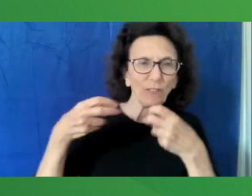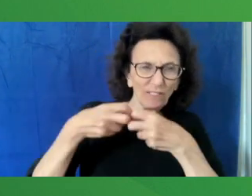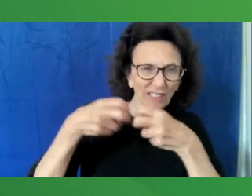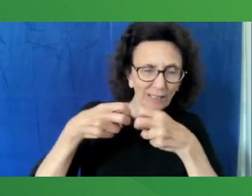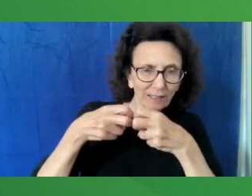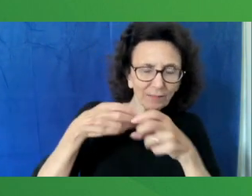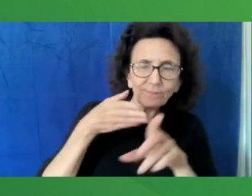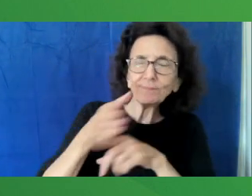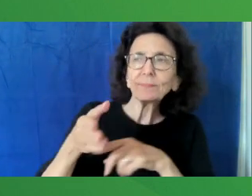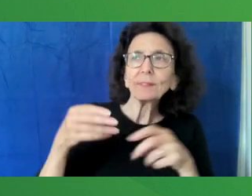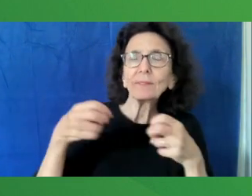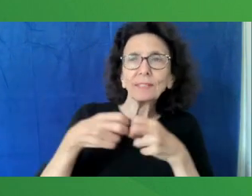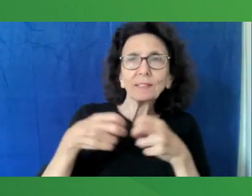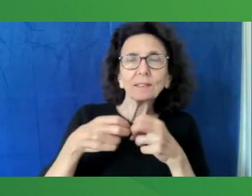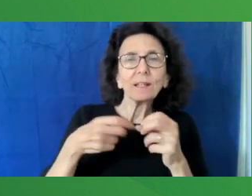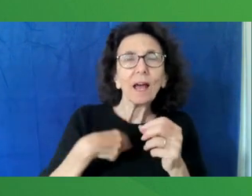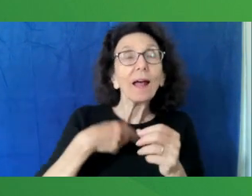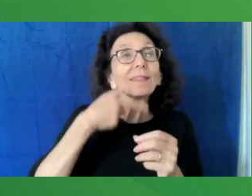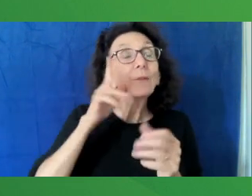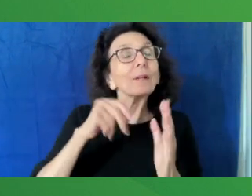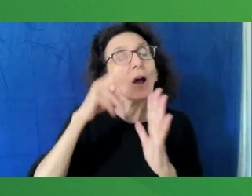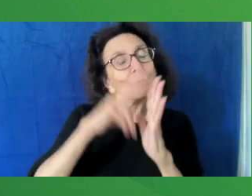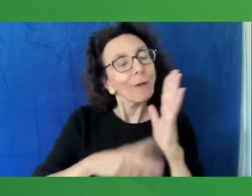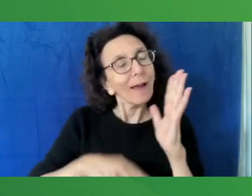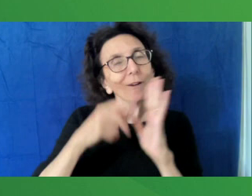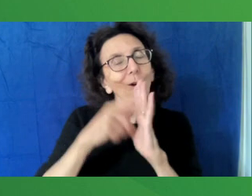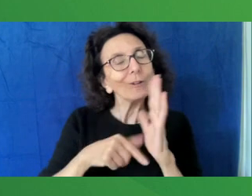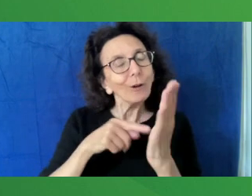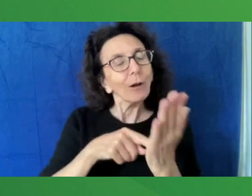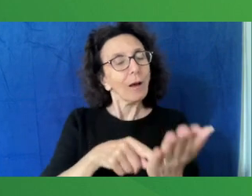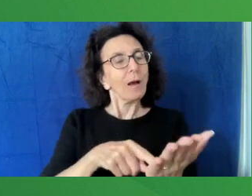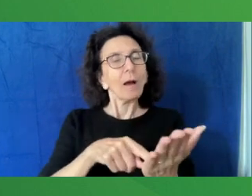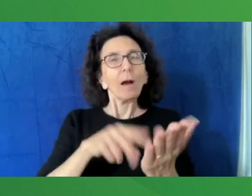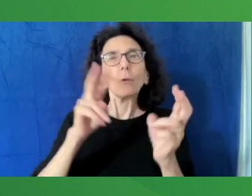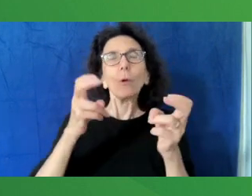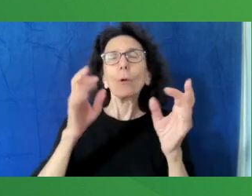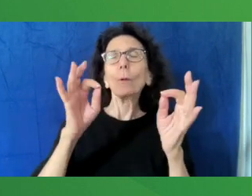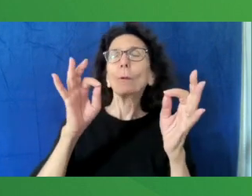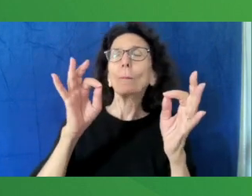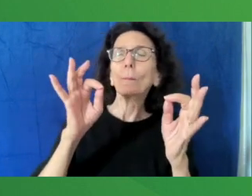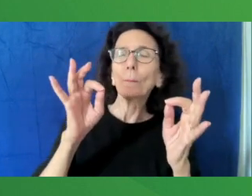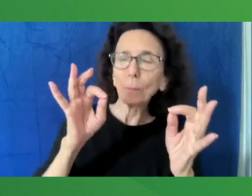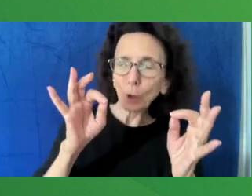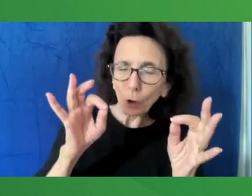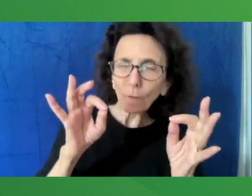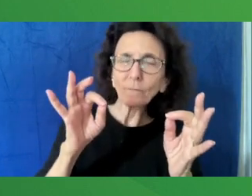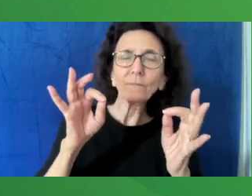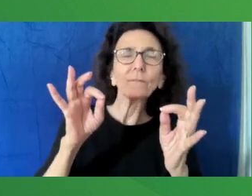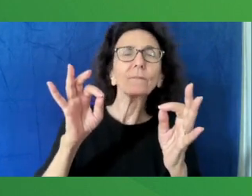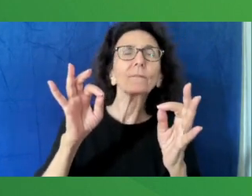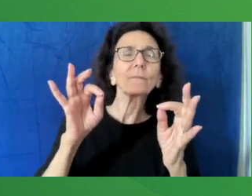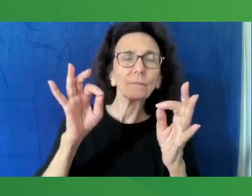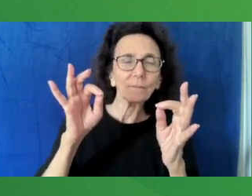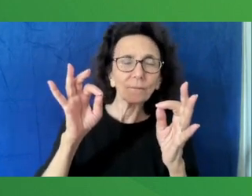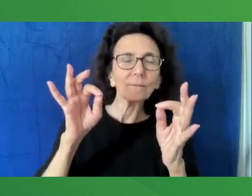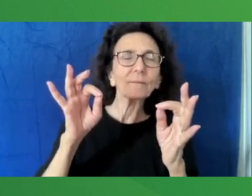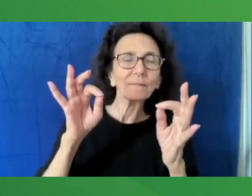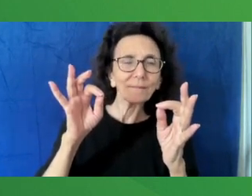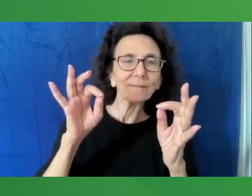article that I read the other day and I think this perfectly sort of encapsulates what we're aiming for.